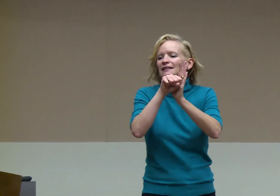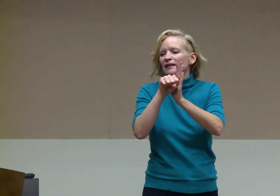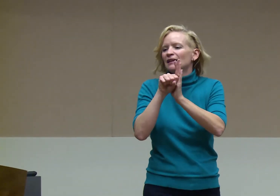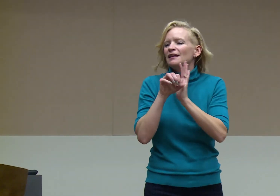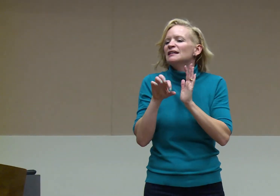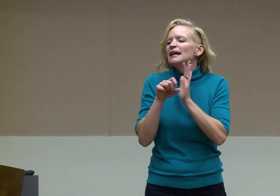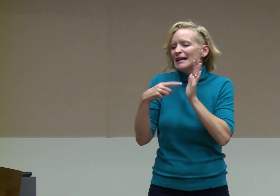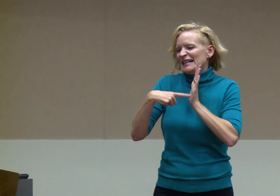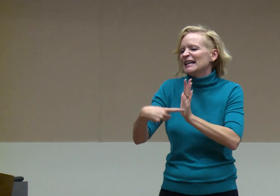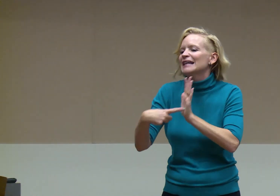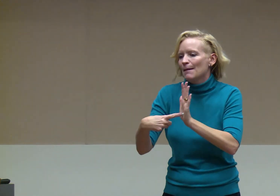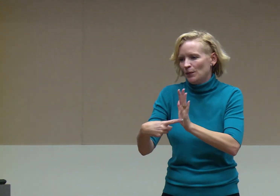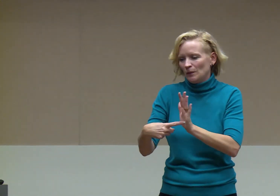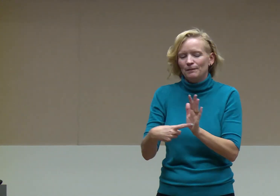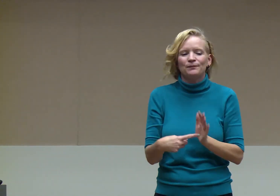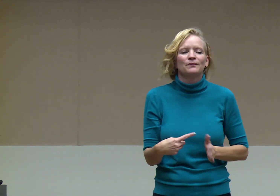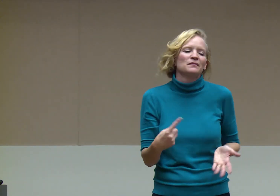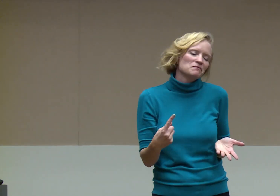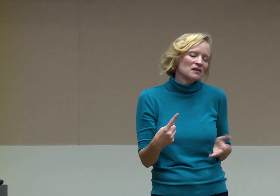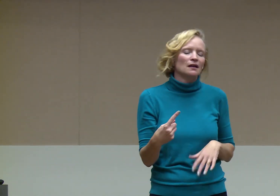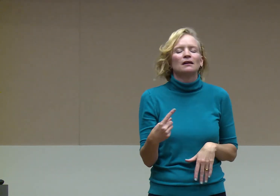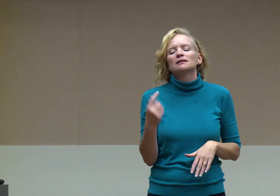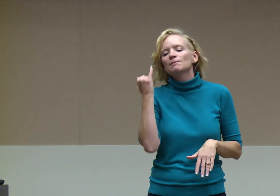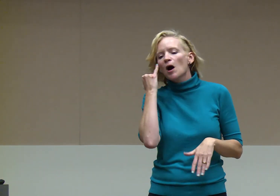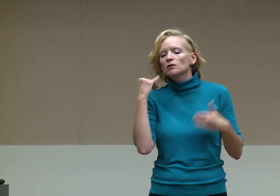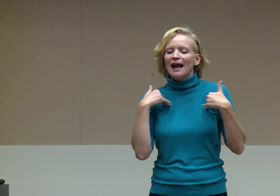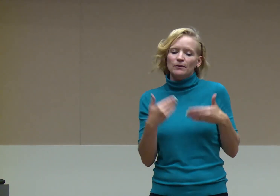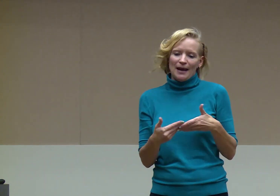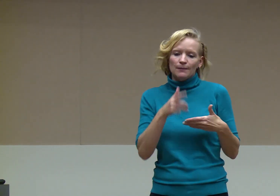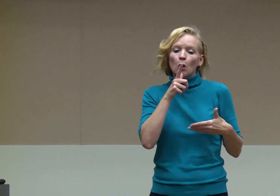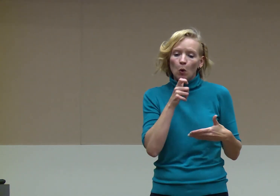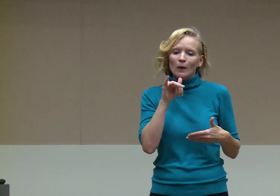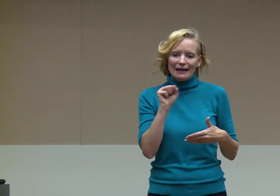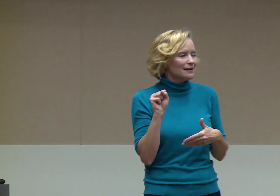So here's an example.